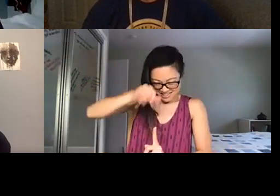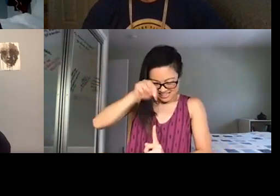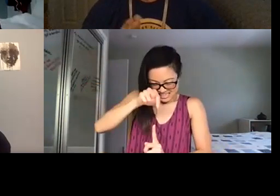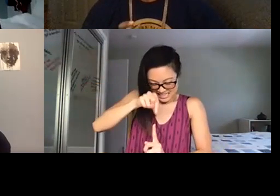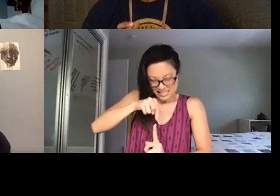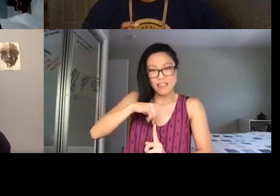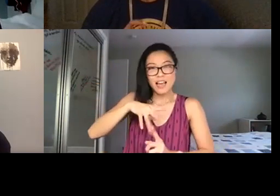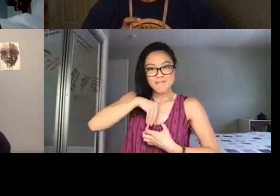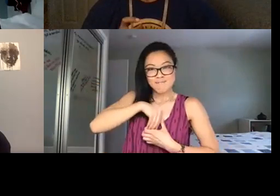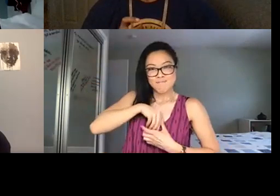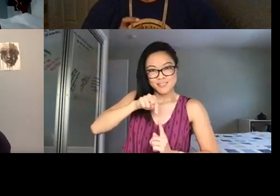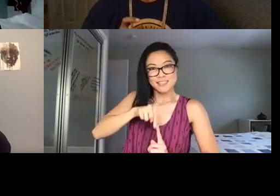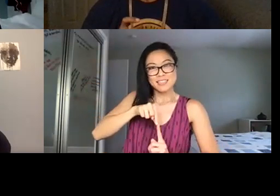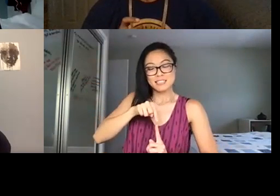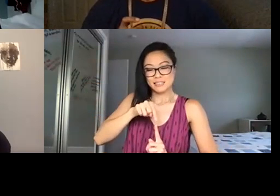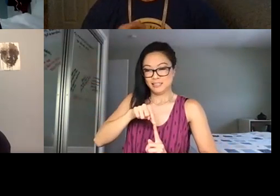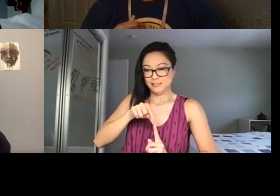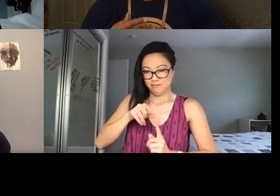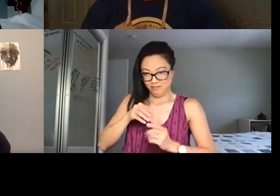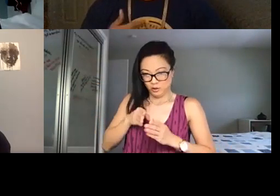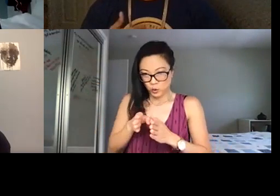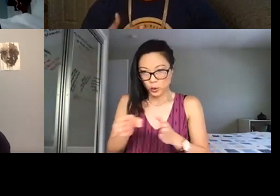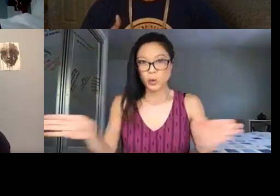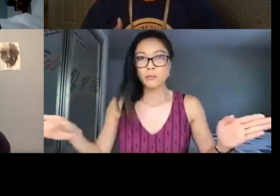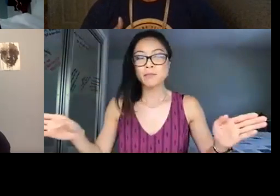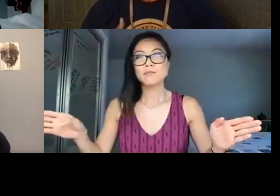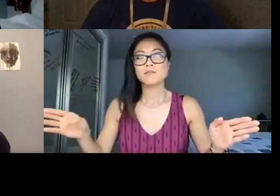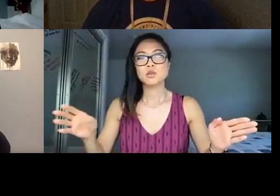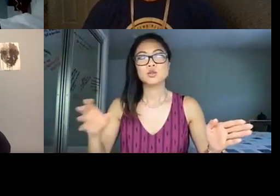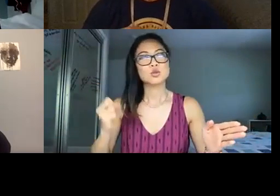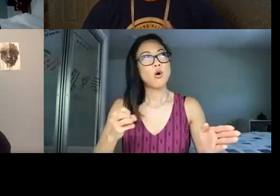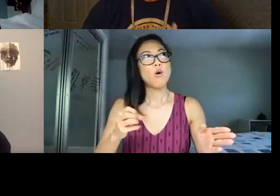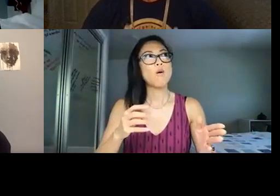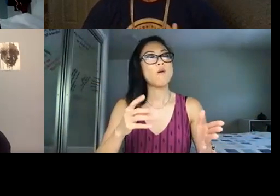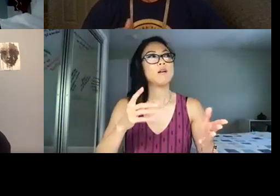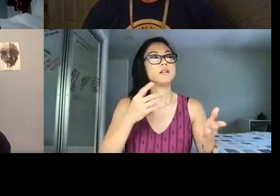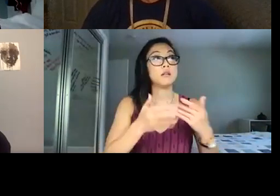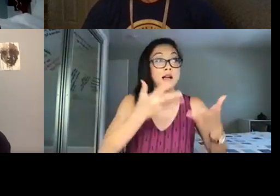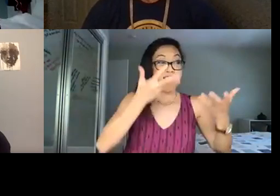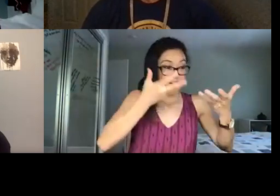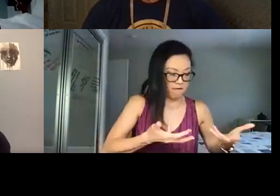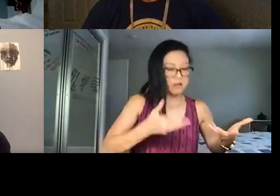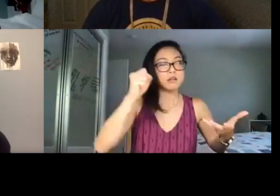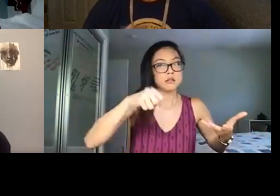or not invigorated but fueled to be like what is this about?